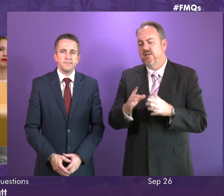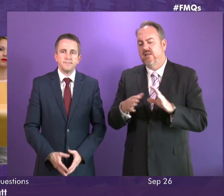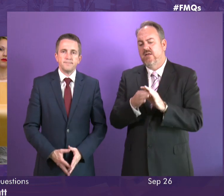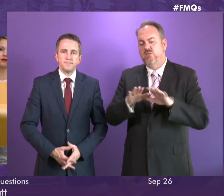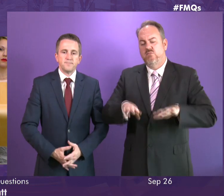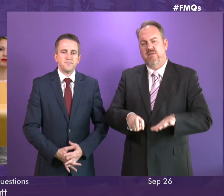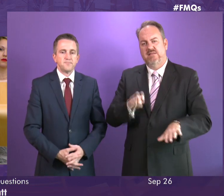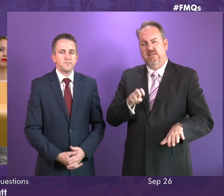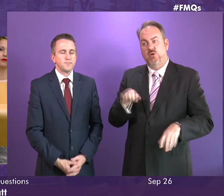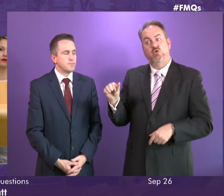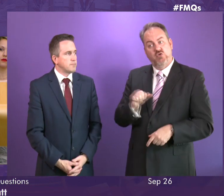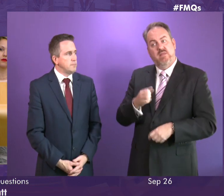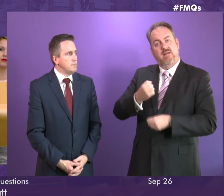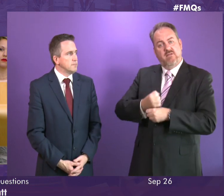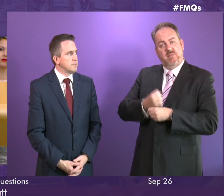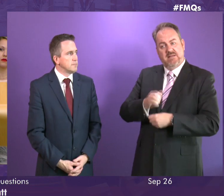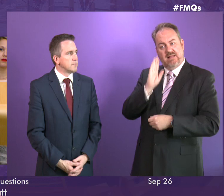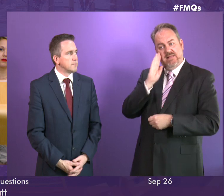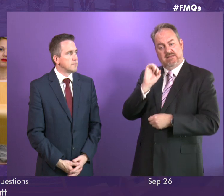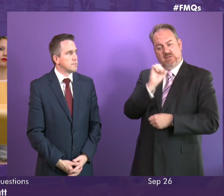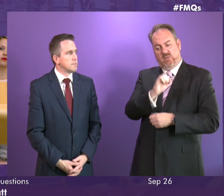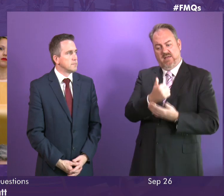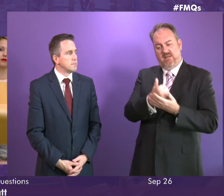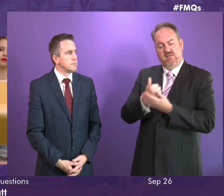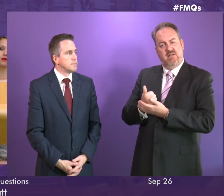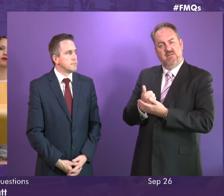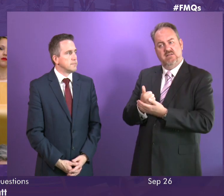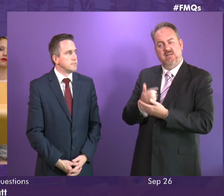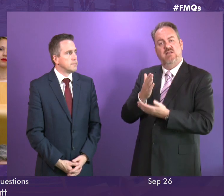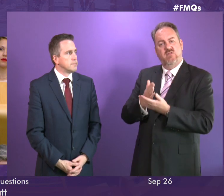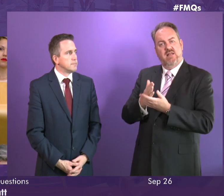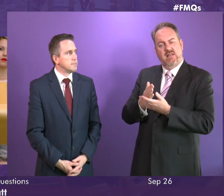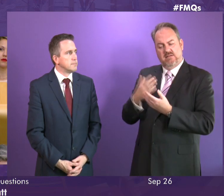agree that the United Kingdom Government should heed the advice of that report and devolve